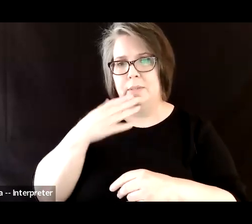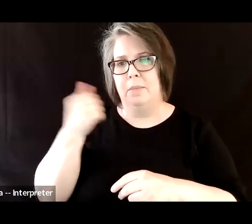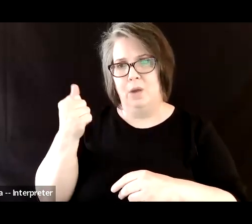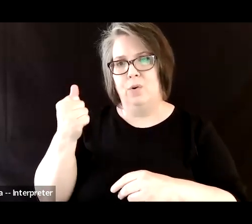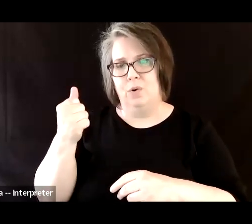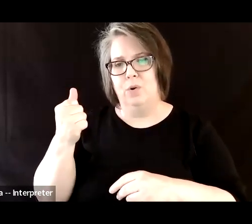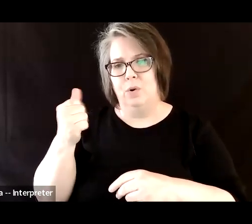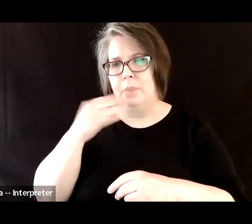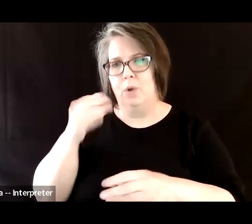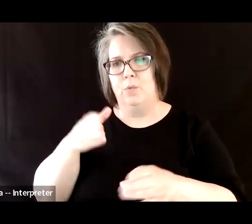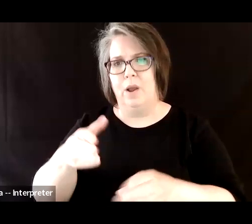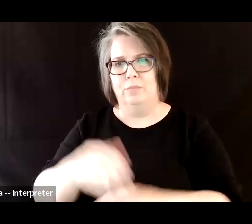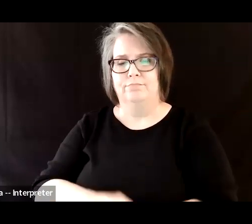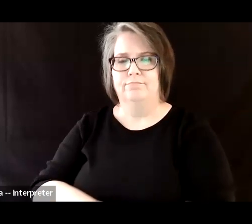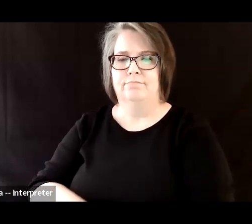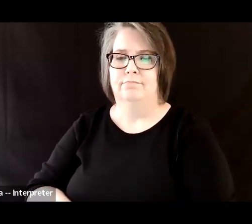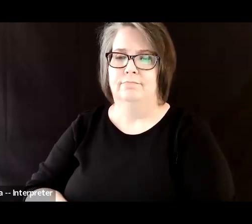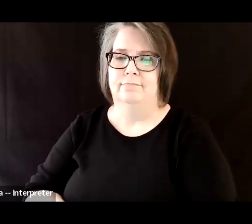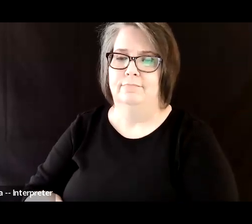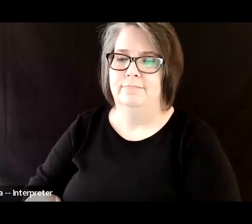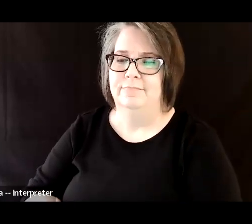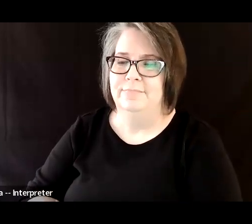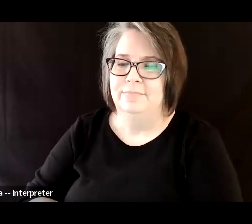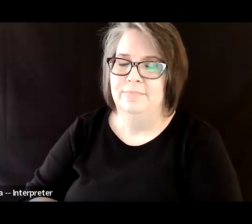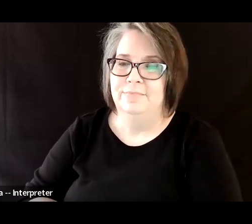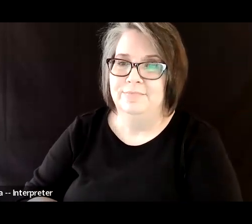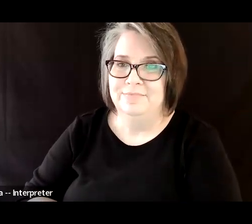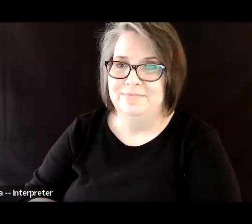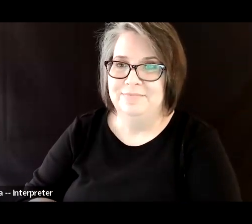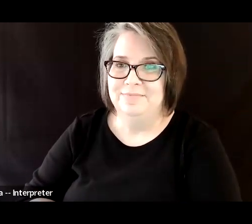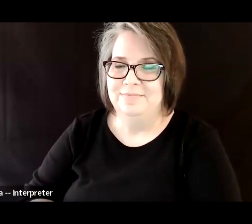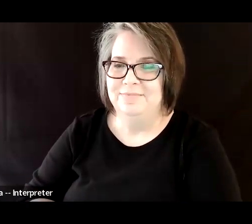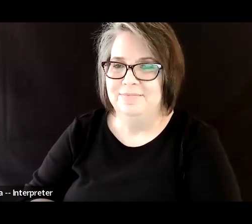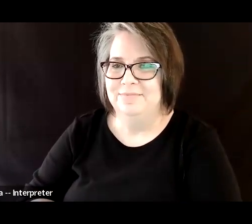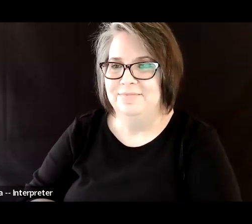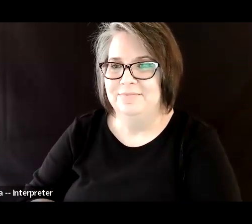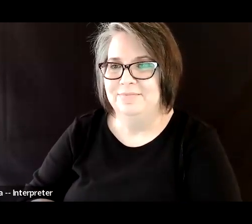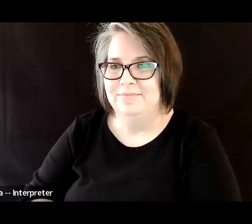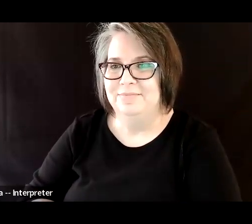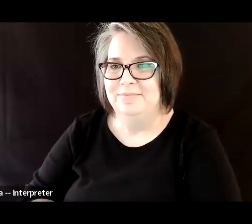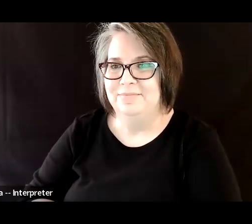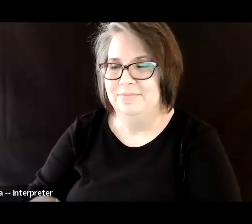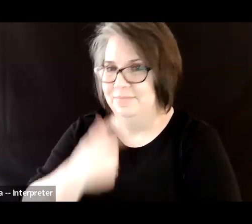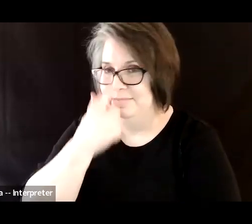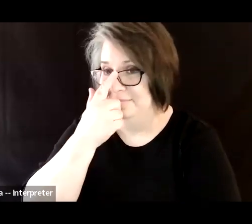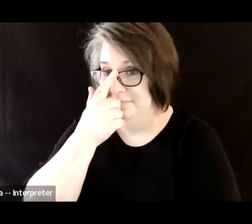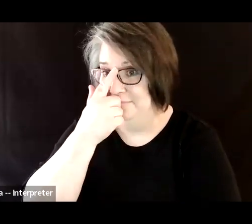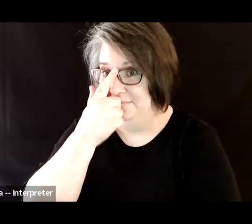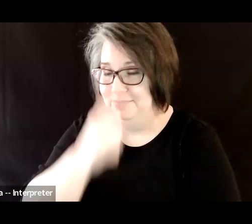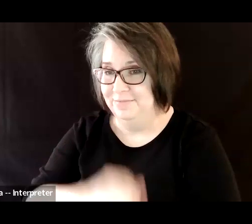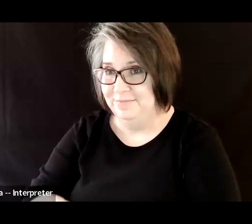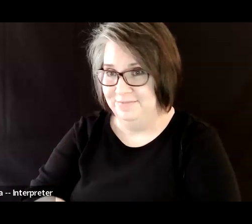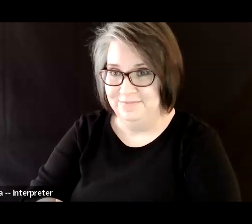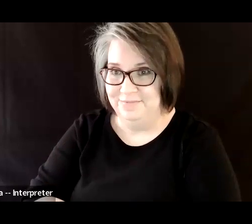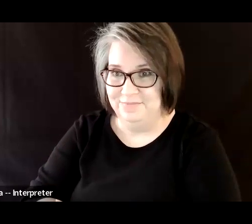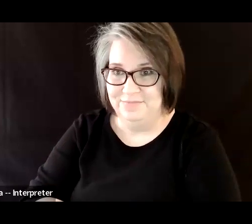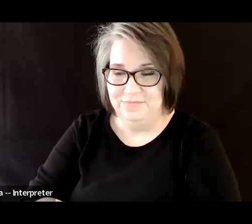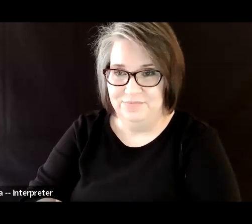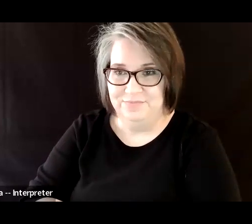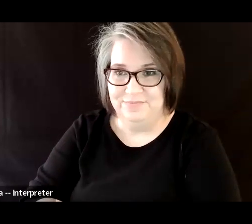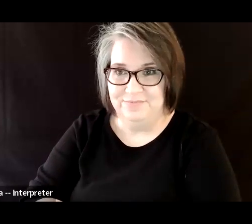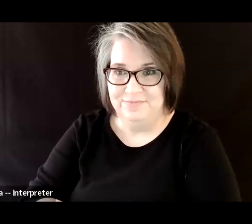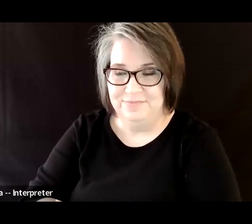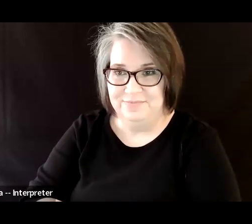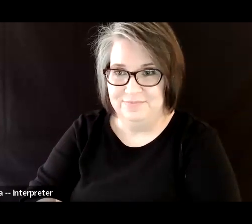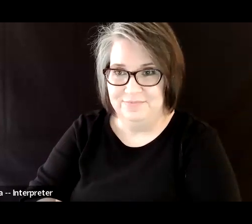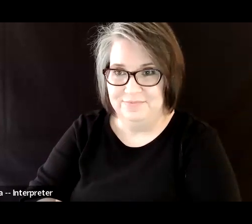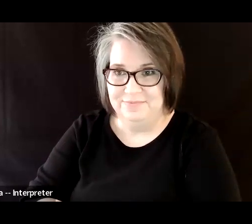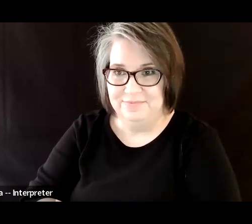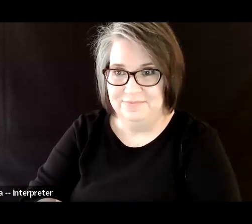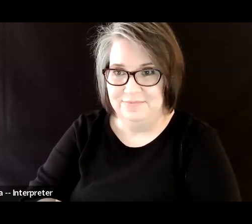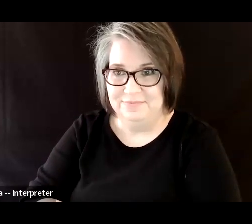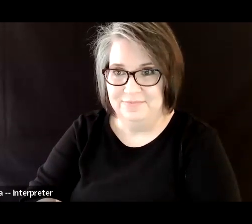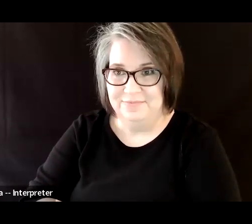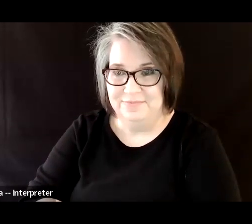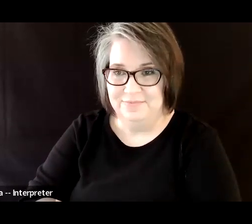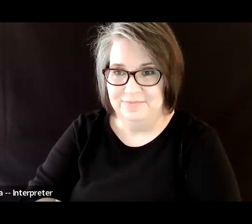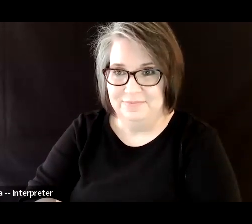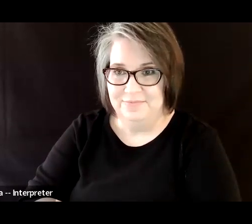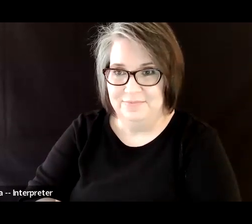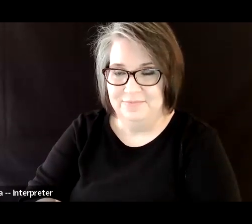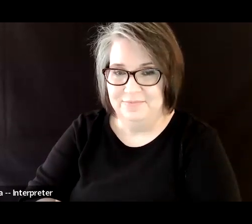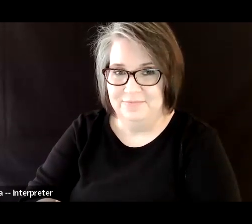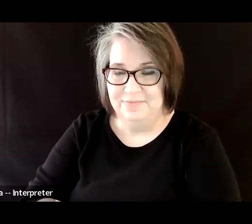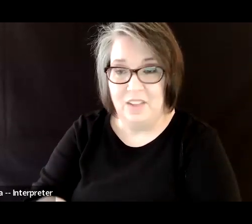the better route. >> Another question.